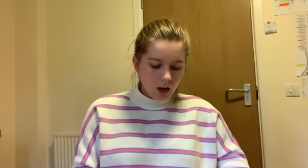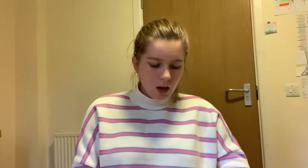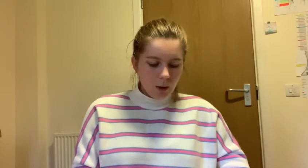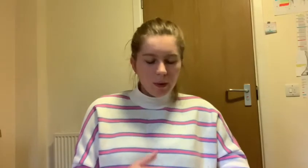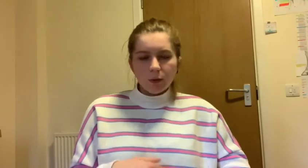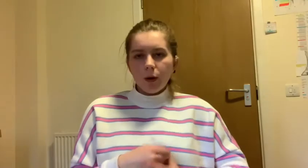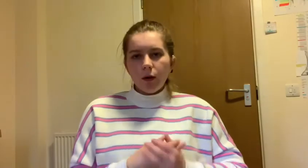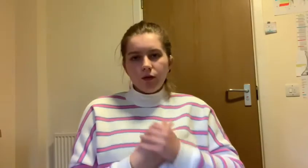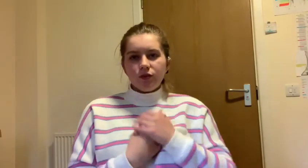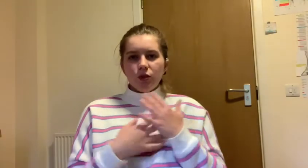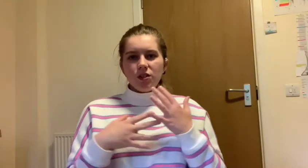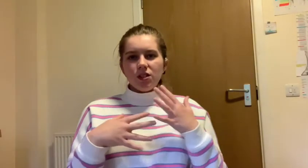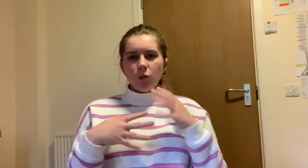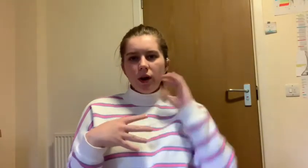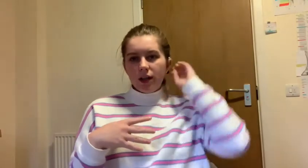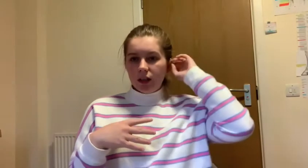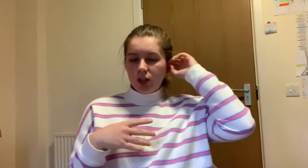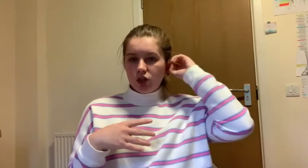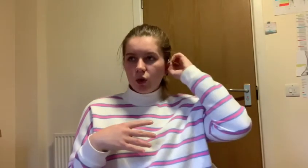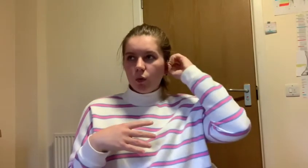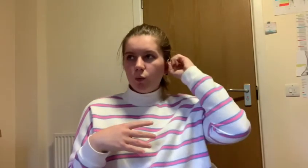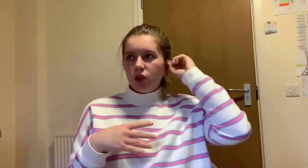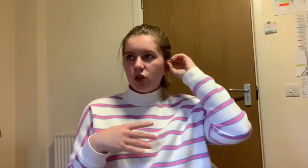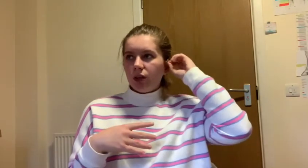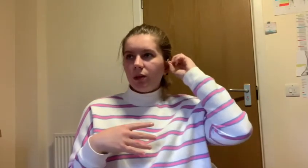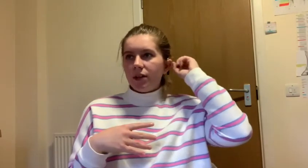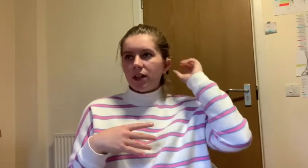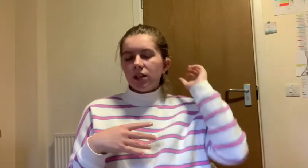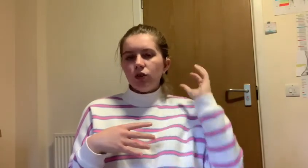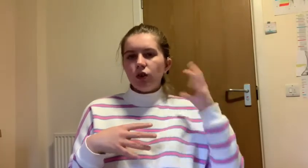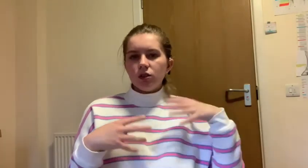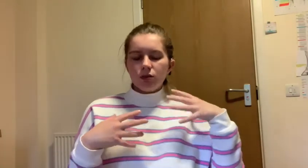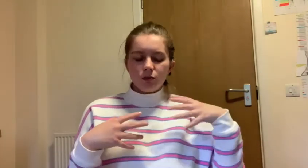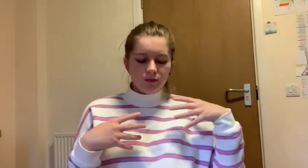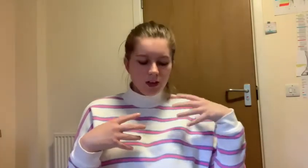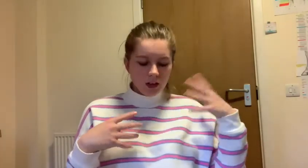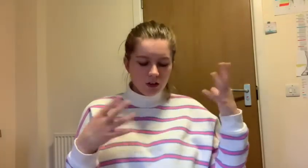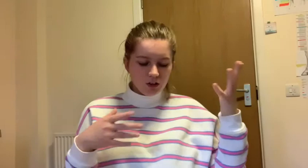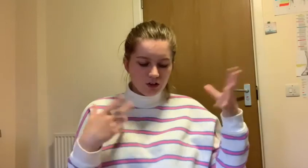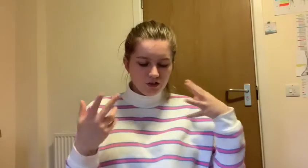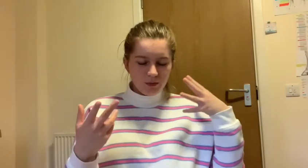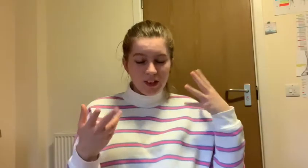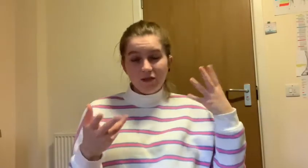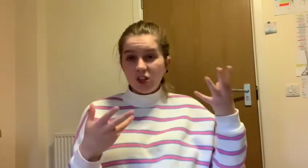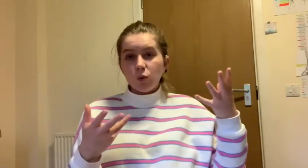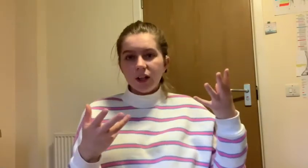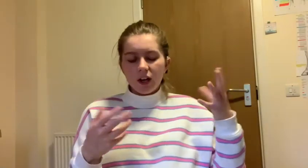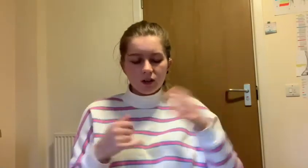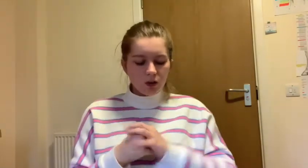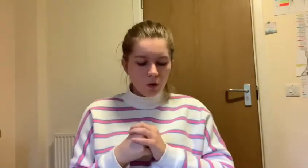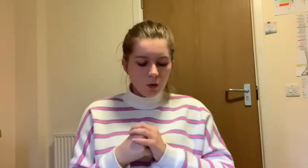"I'm about to pop-off" so this is quite English so when you're trying to do it in BSL you have to be kind of visual again so